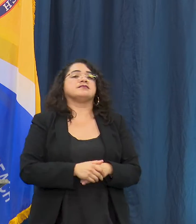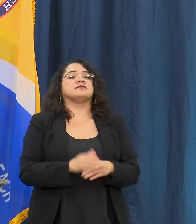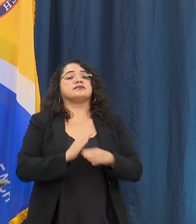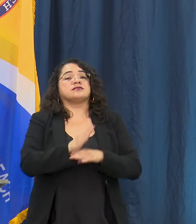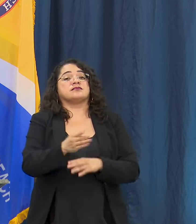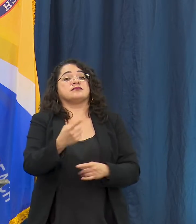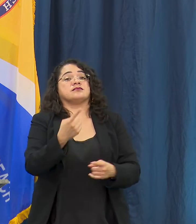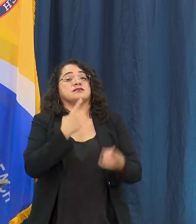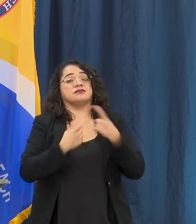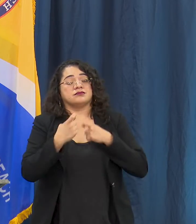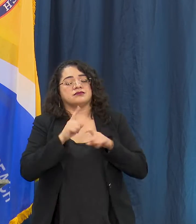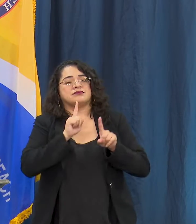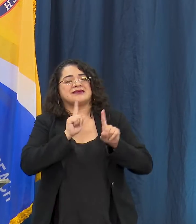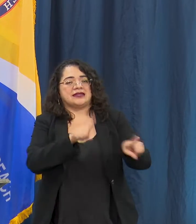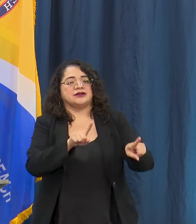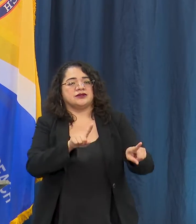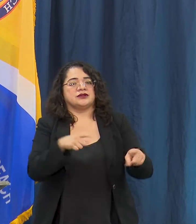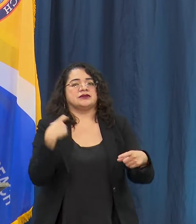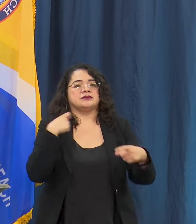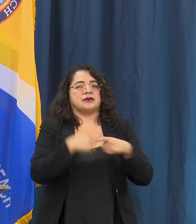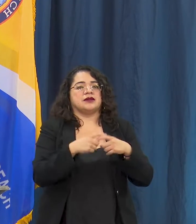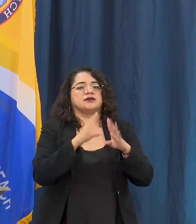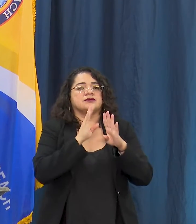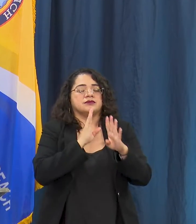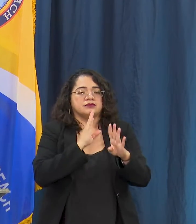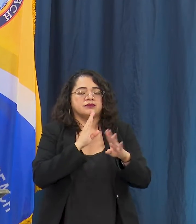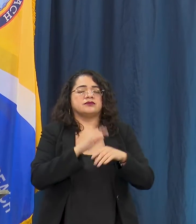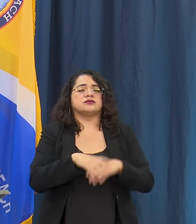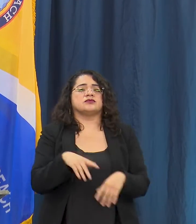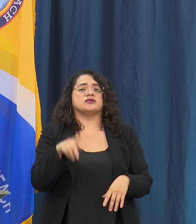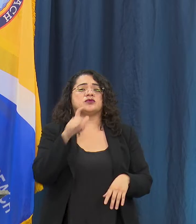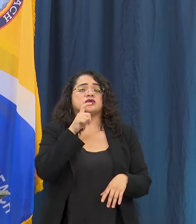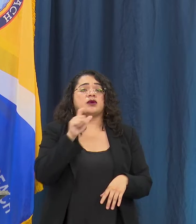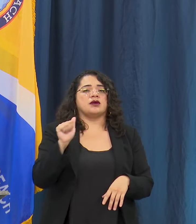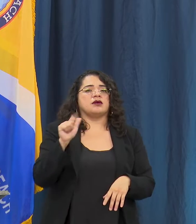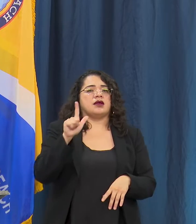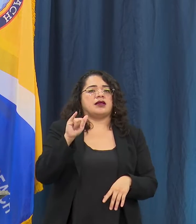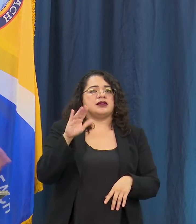have a Spanish recap from Alice from the Health Department and of course Paola is